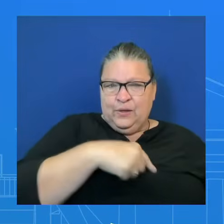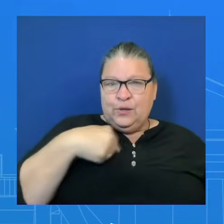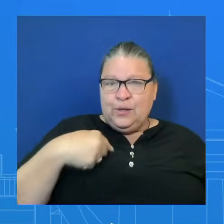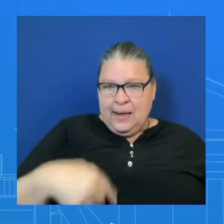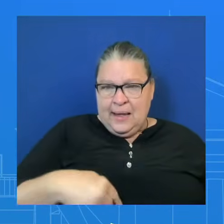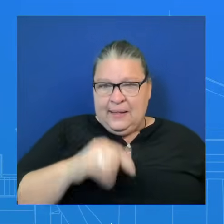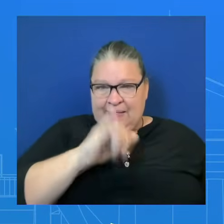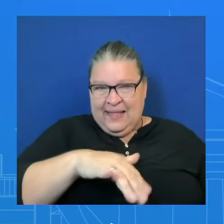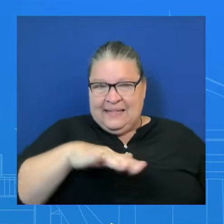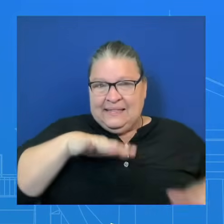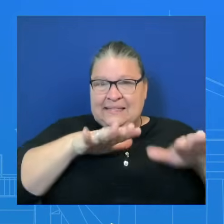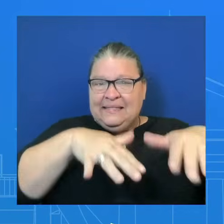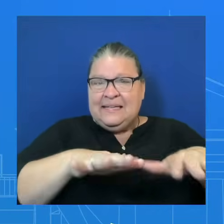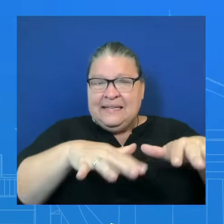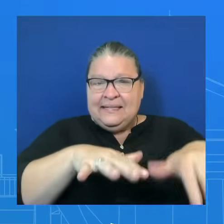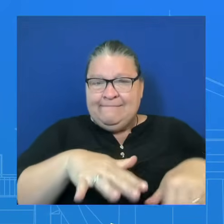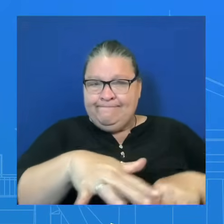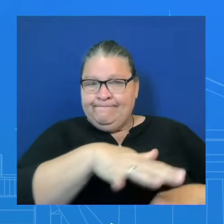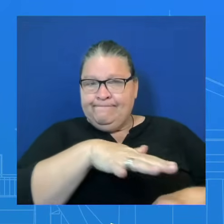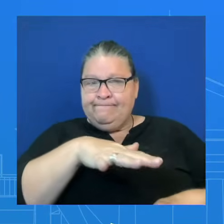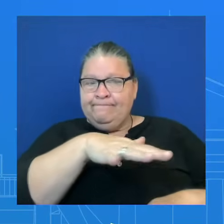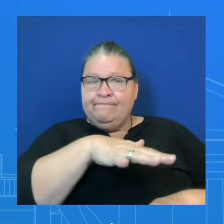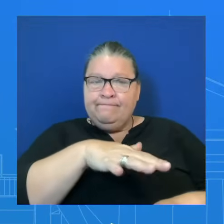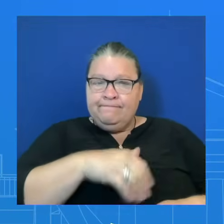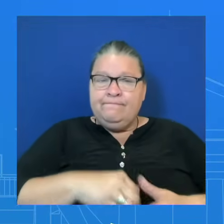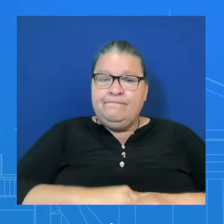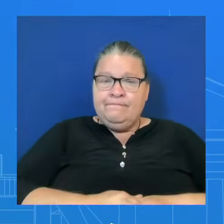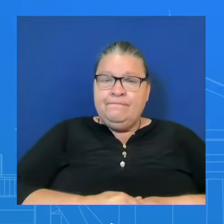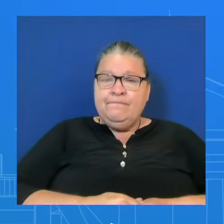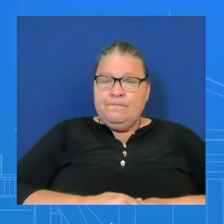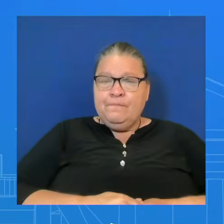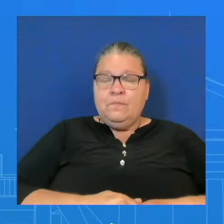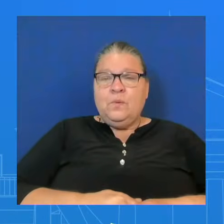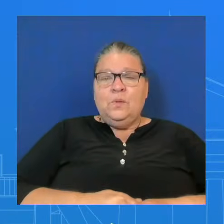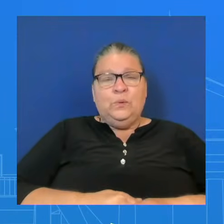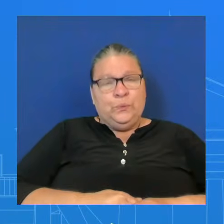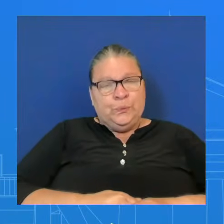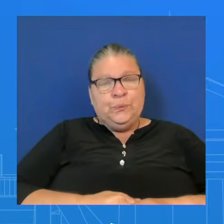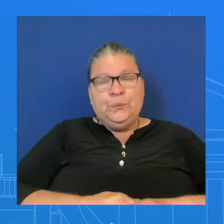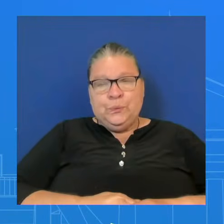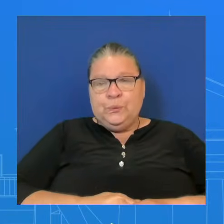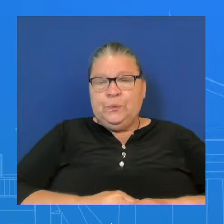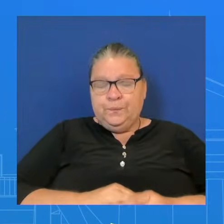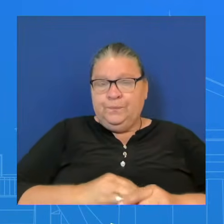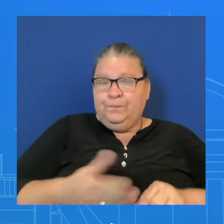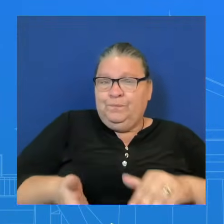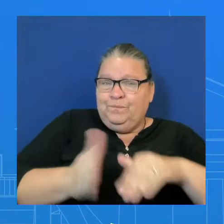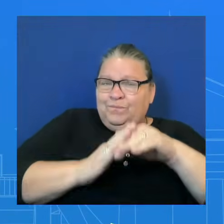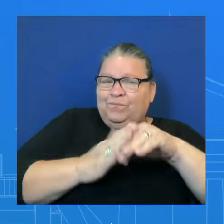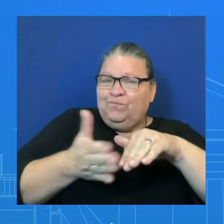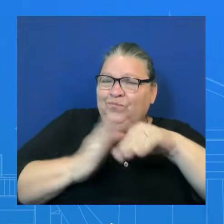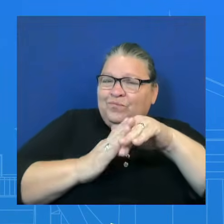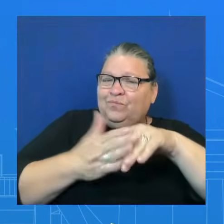And, sadly, this is just part, again, of a growing aggressiveness by the PRC that we're dealing with, and we're prepared to address it.